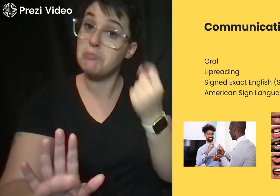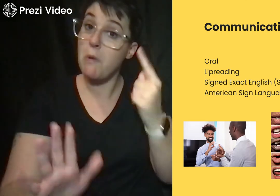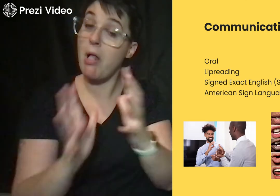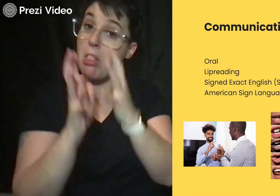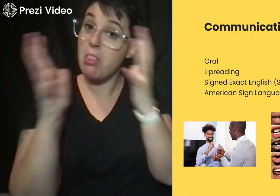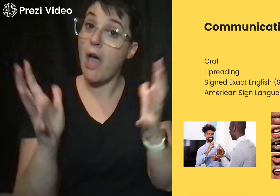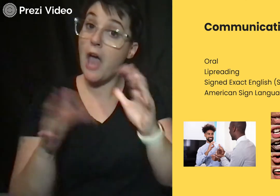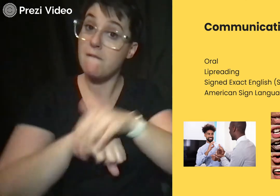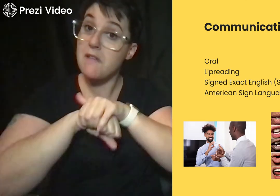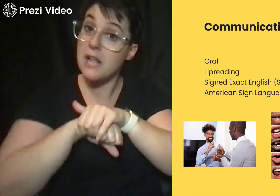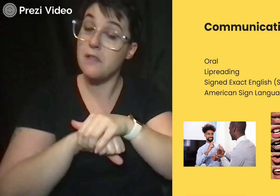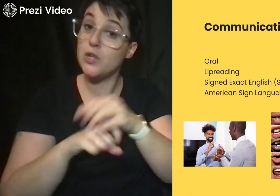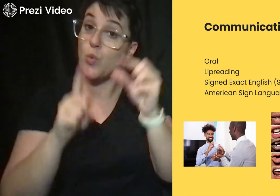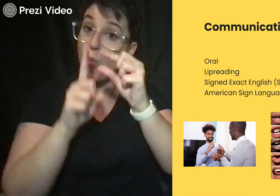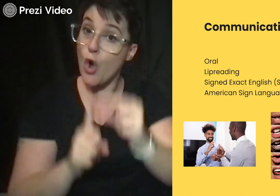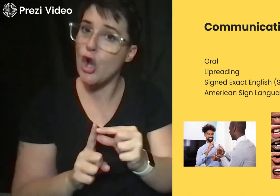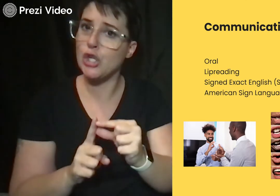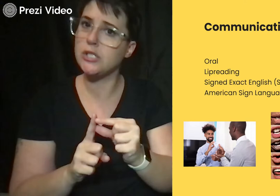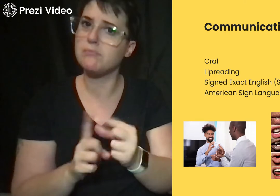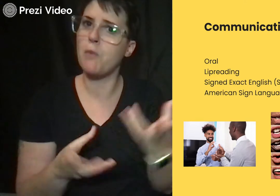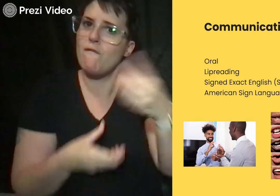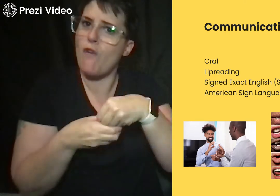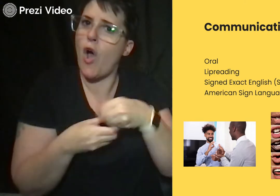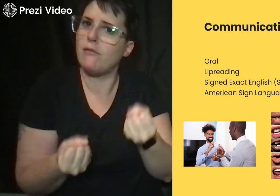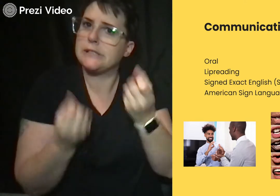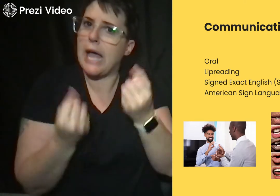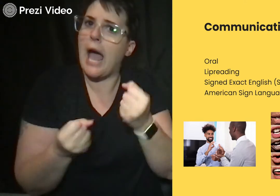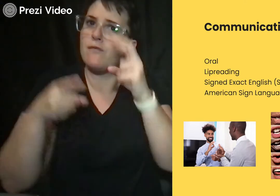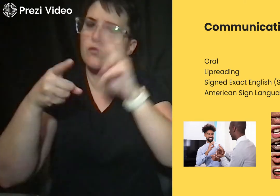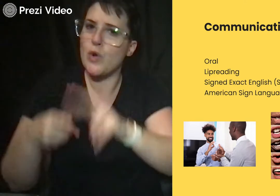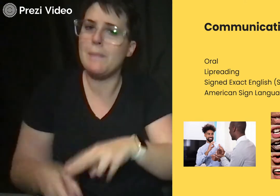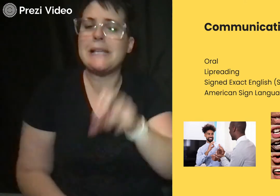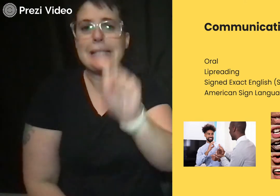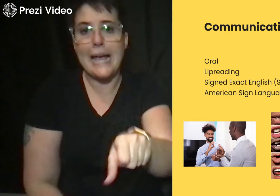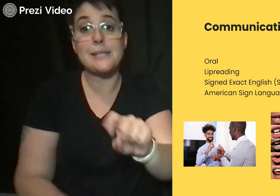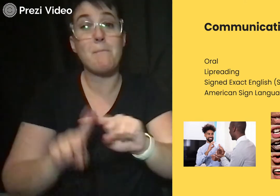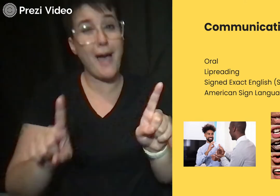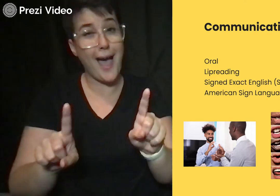Many English words can be represented with ASL vocabulary,